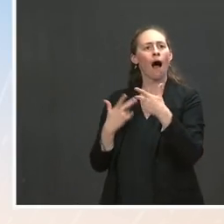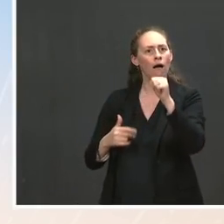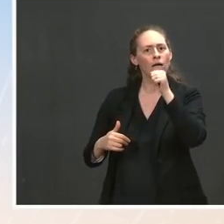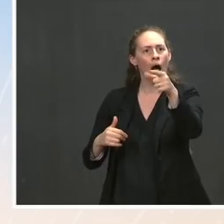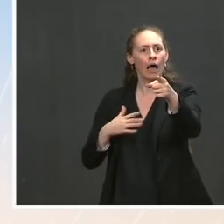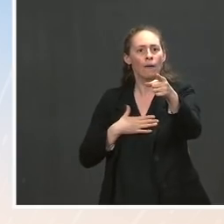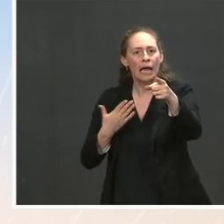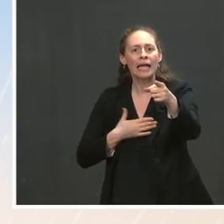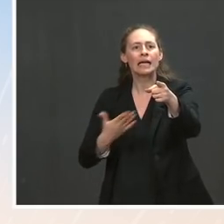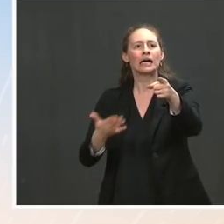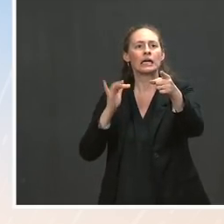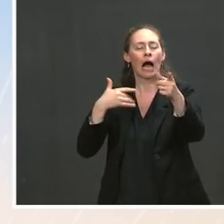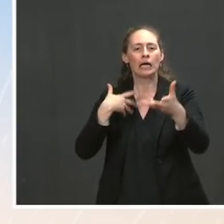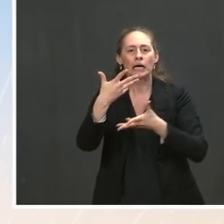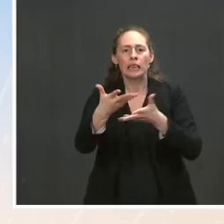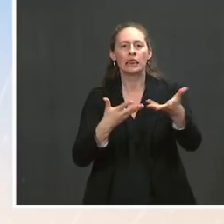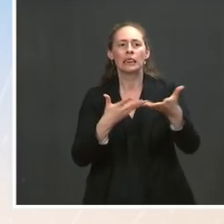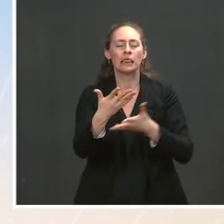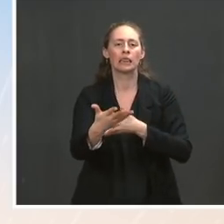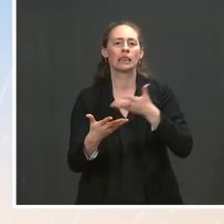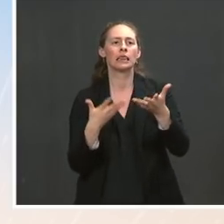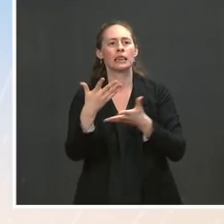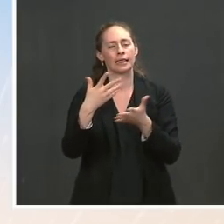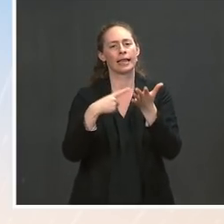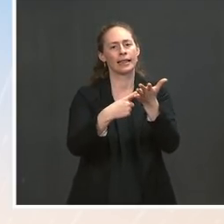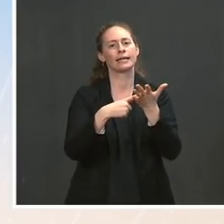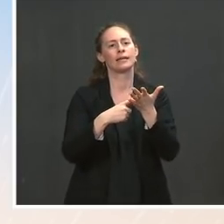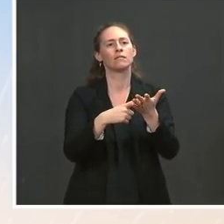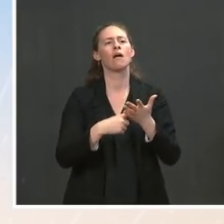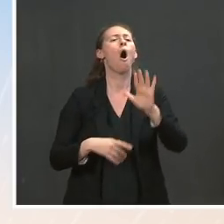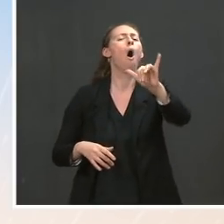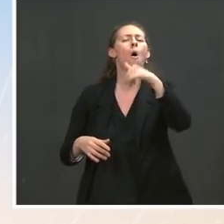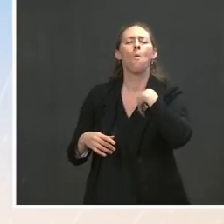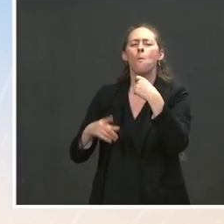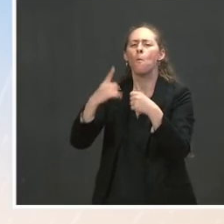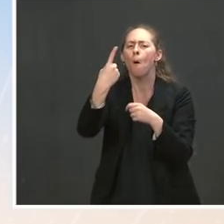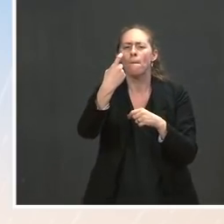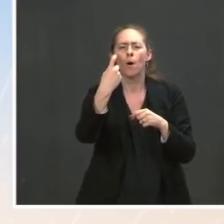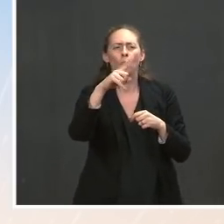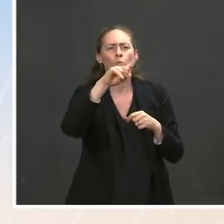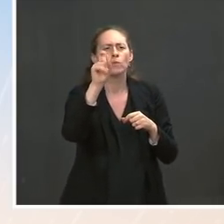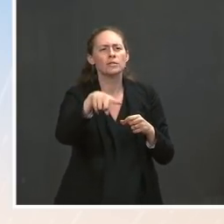The Press: Okay. And just one more about yesterday. We noticed, starting at the end of the campaign